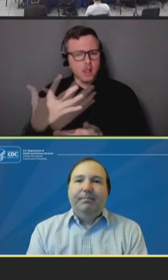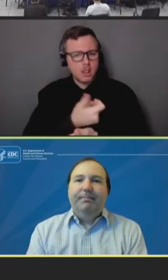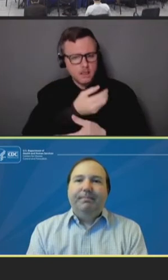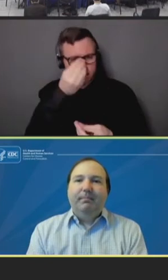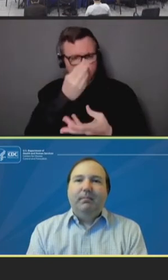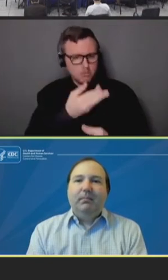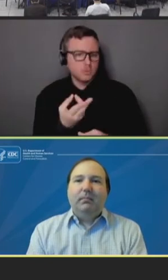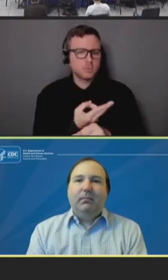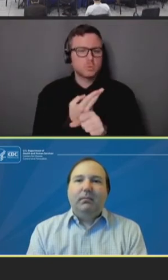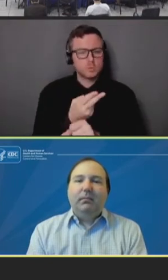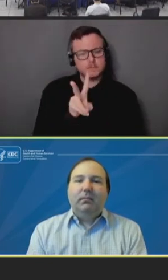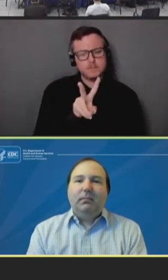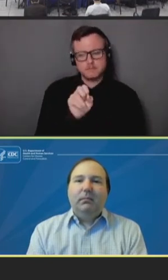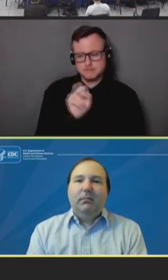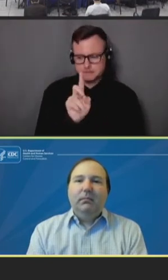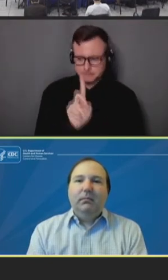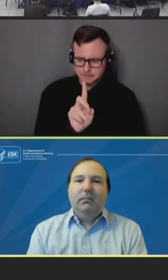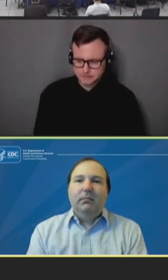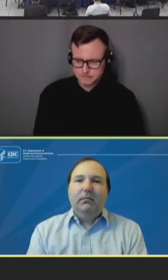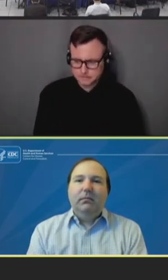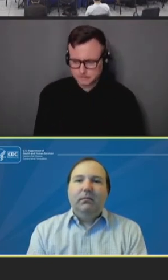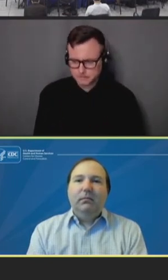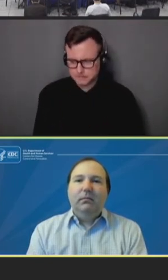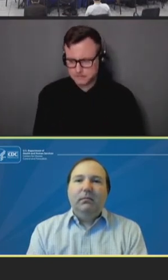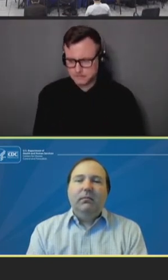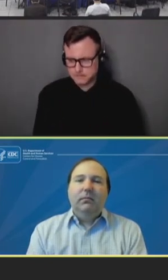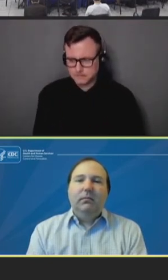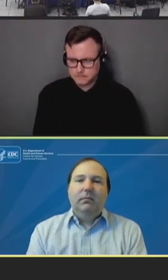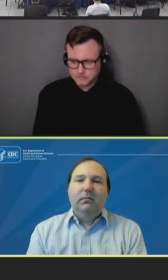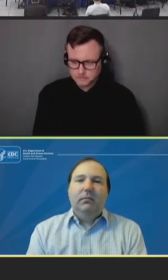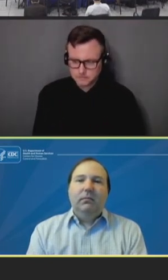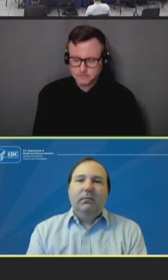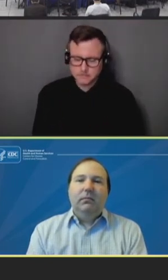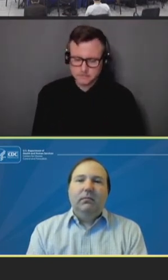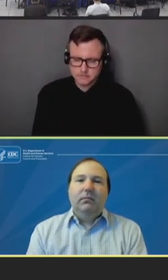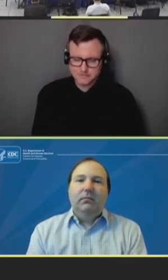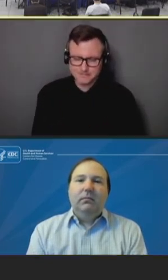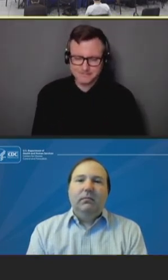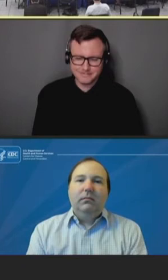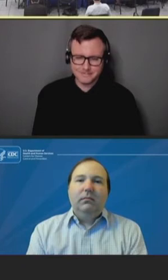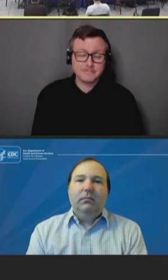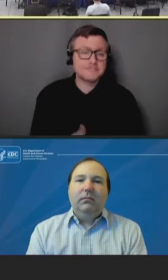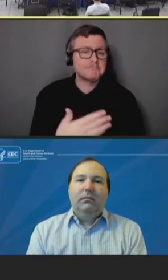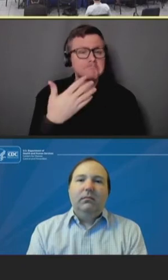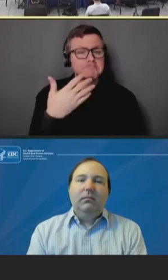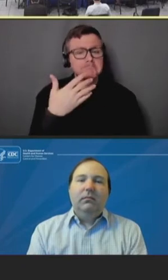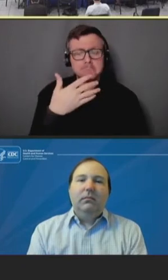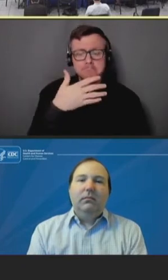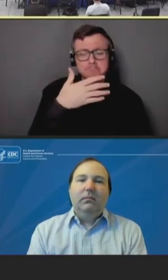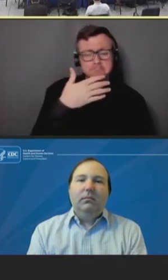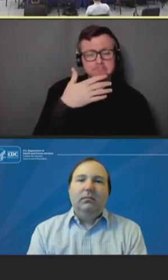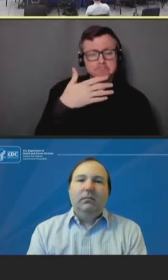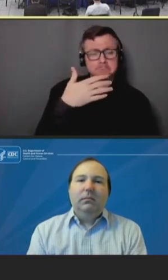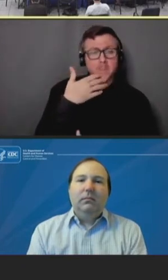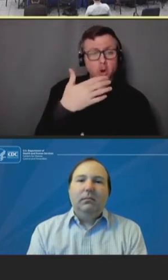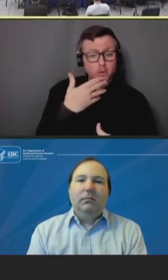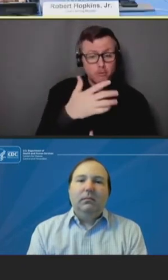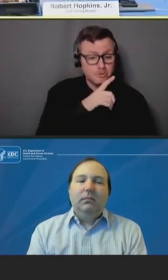Robert Hopkins: Thank you for your response for the question. I